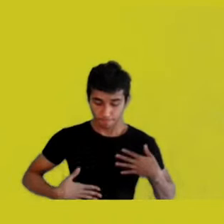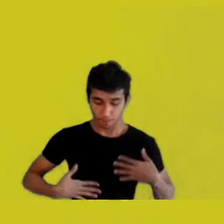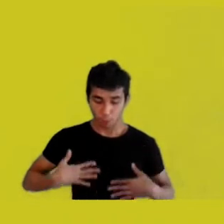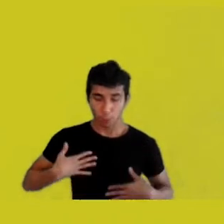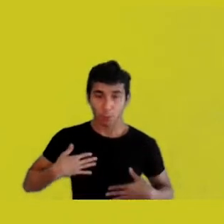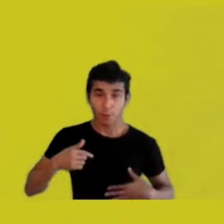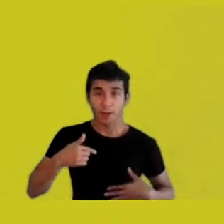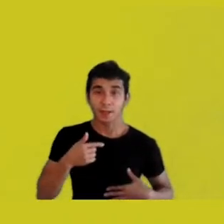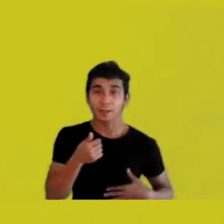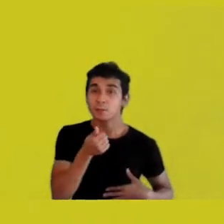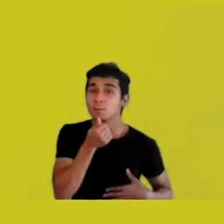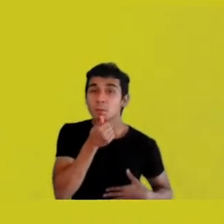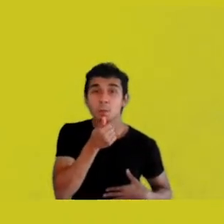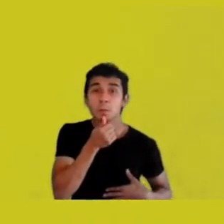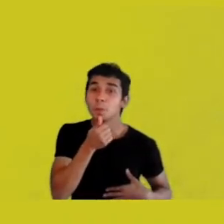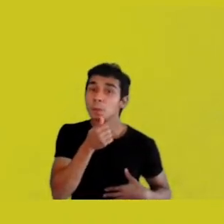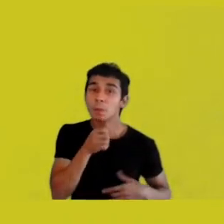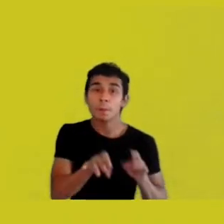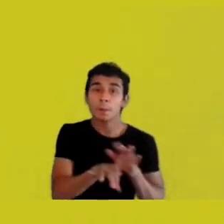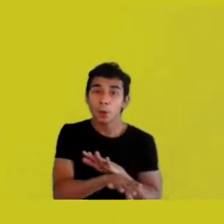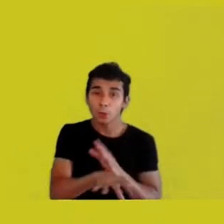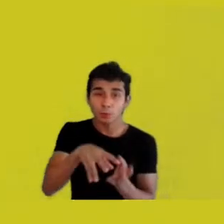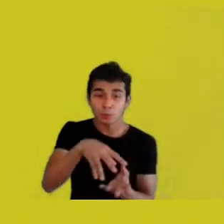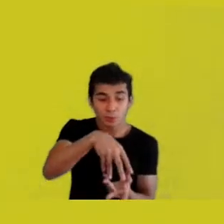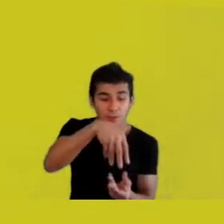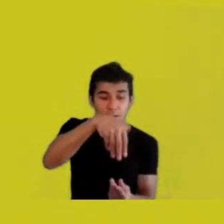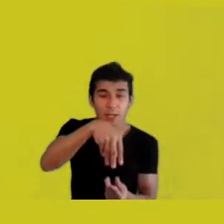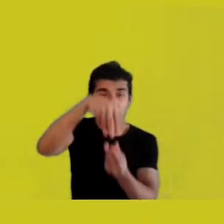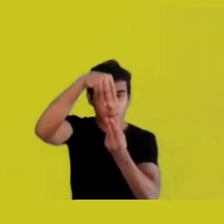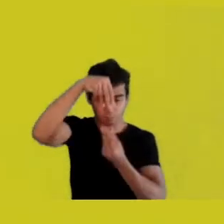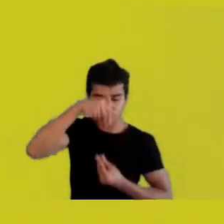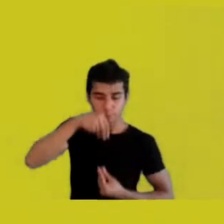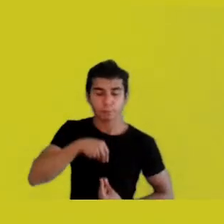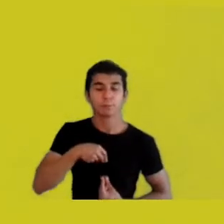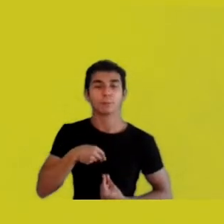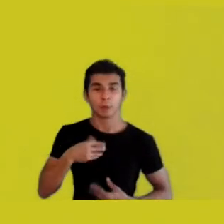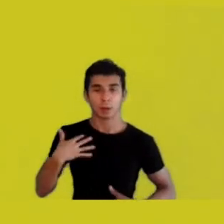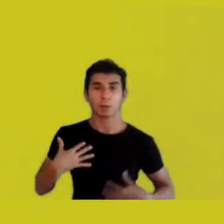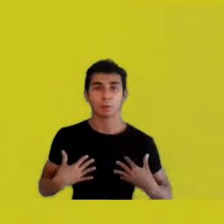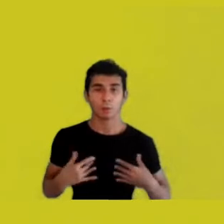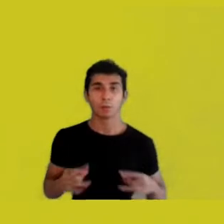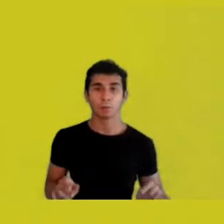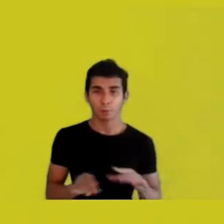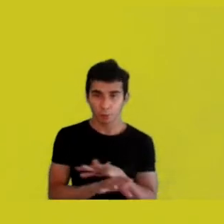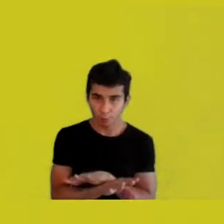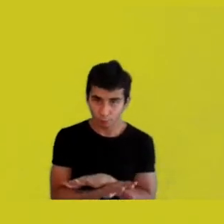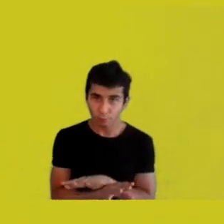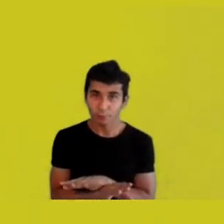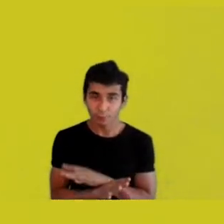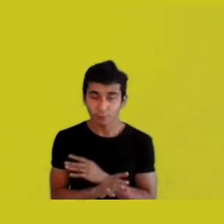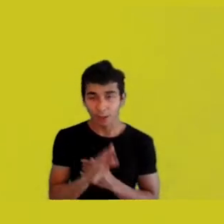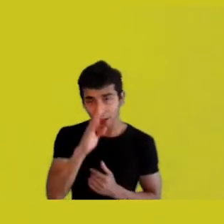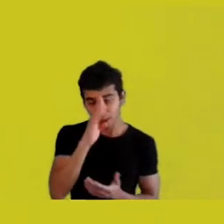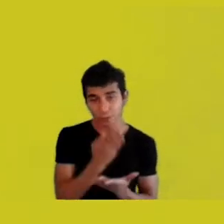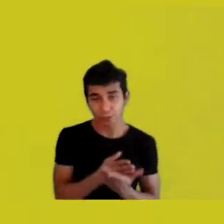or that emanate from it, more like the interpretation of what is happening,